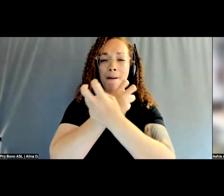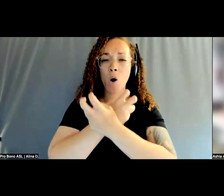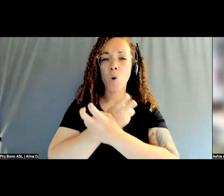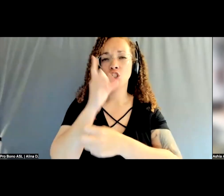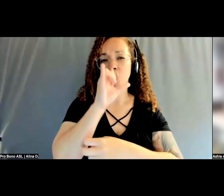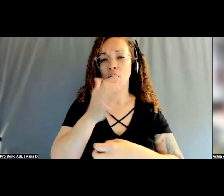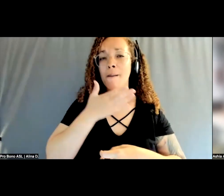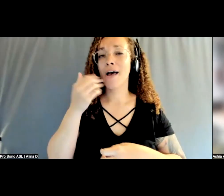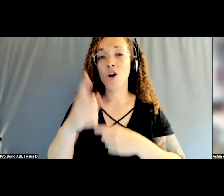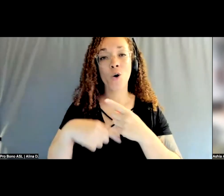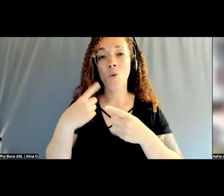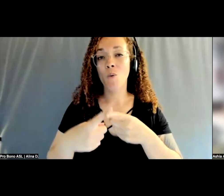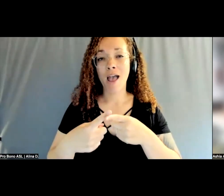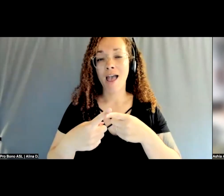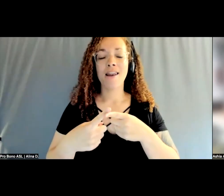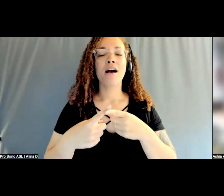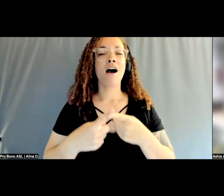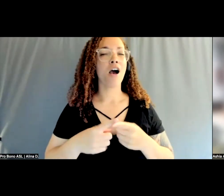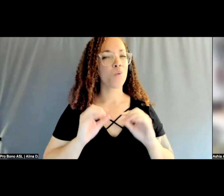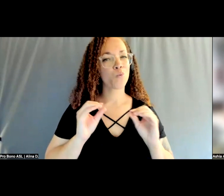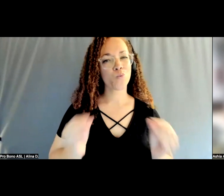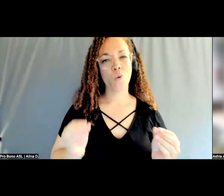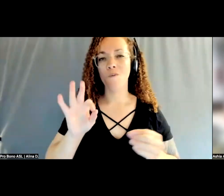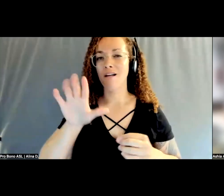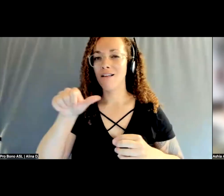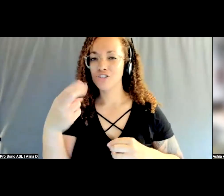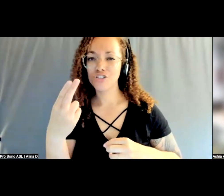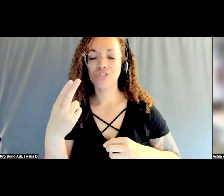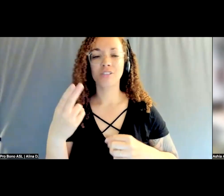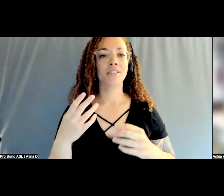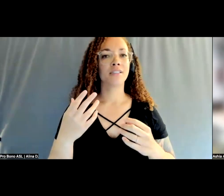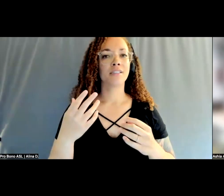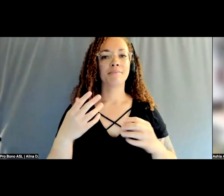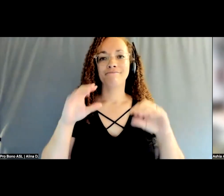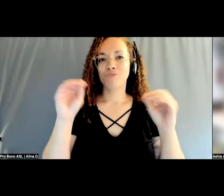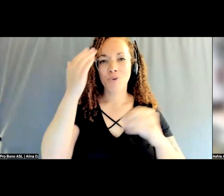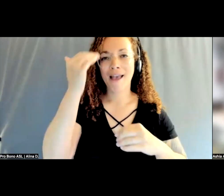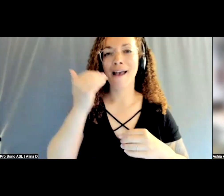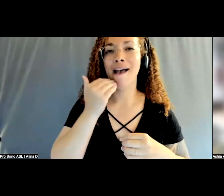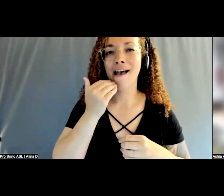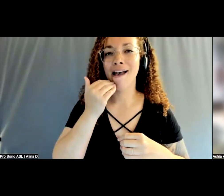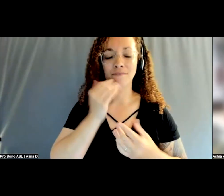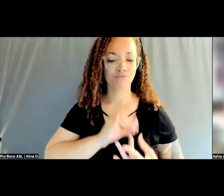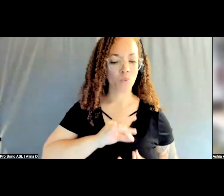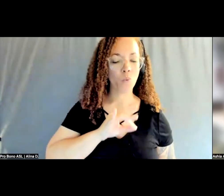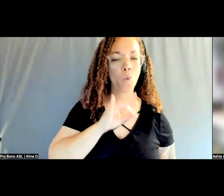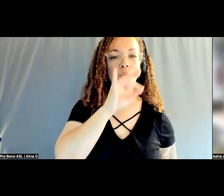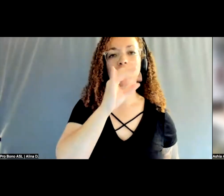cut off from flesh. a headless ghost or, only a head severed from ancestral body. obscure enough